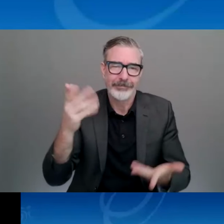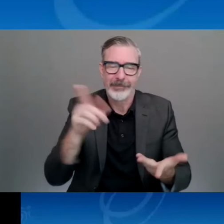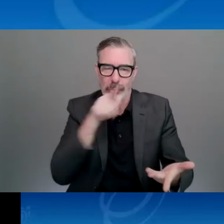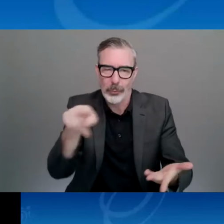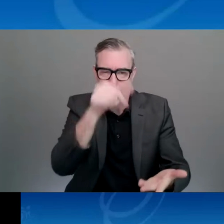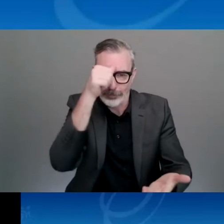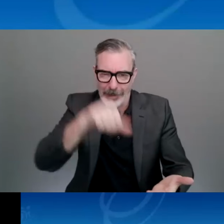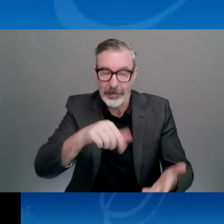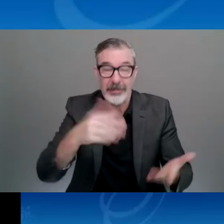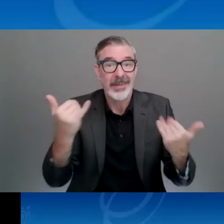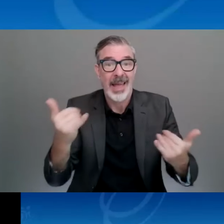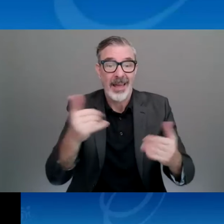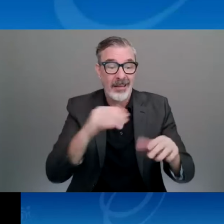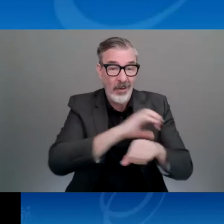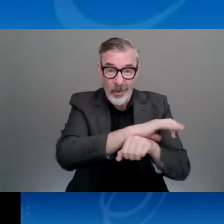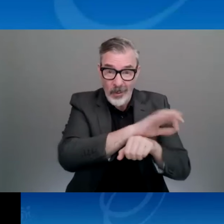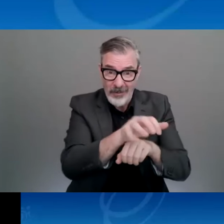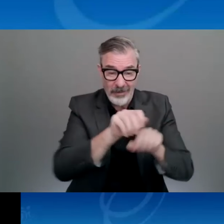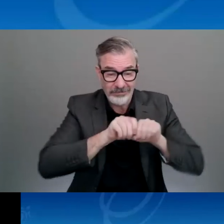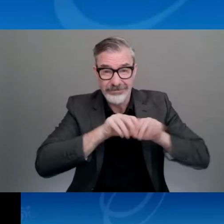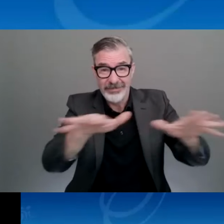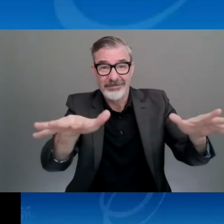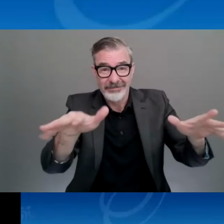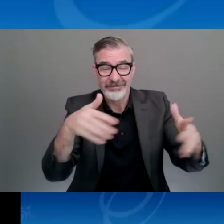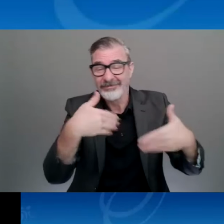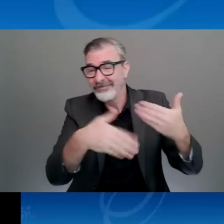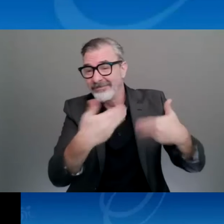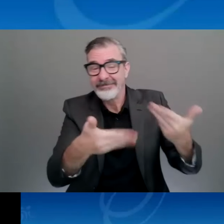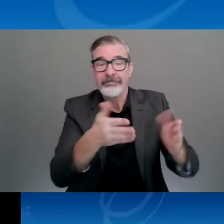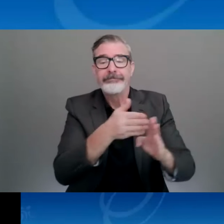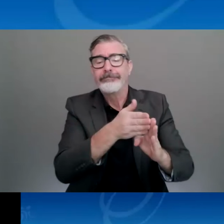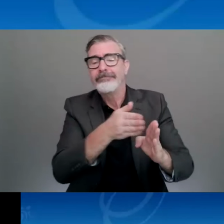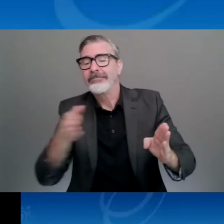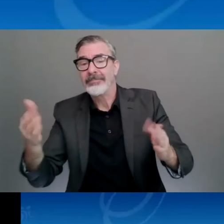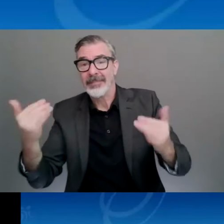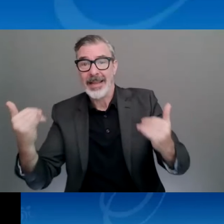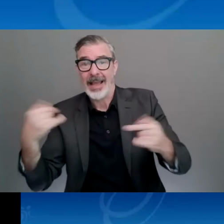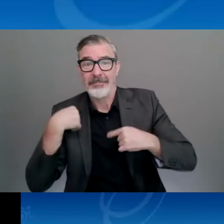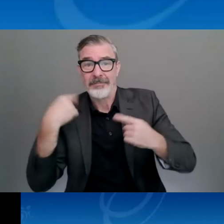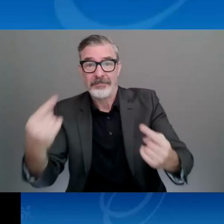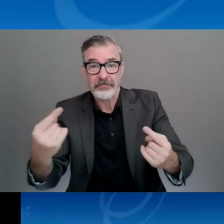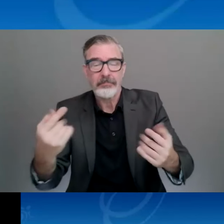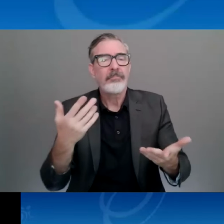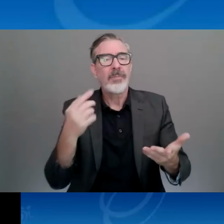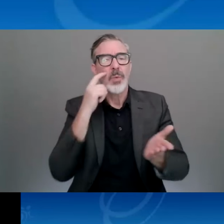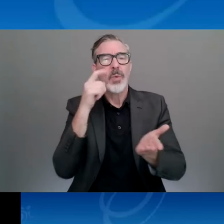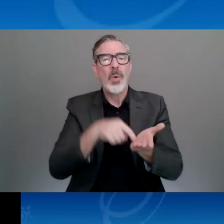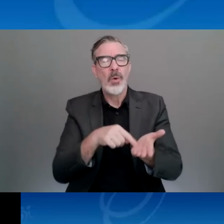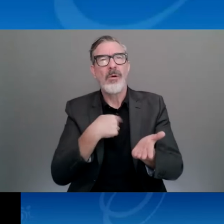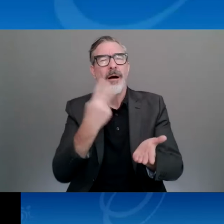world, and we're trying to remember some of the behavioral instincts. But the world has evolved and we need to adapt,